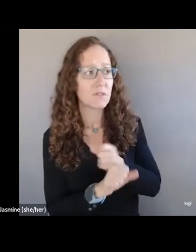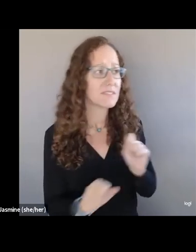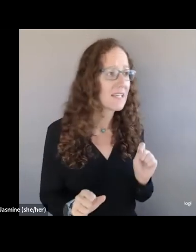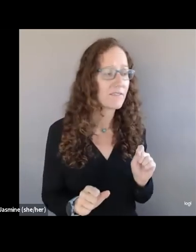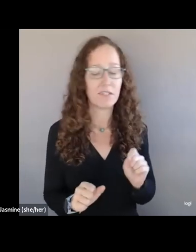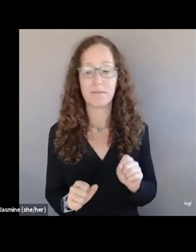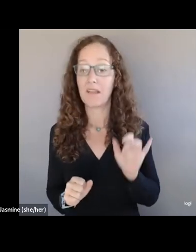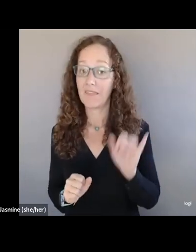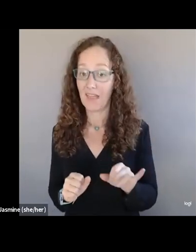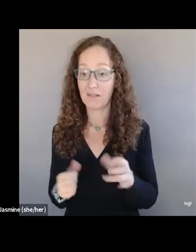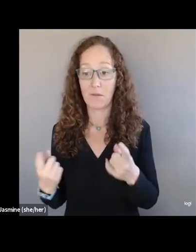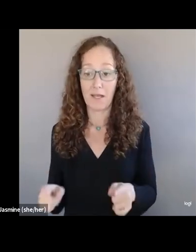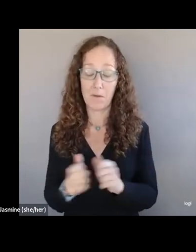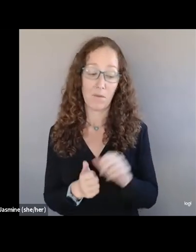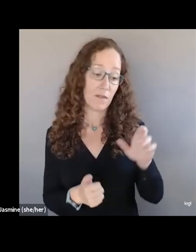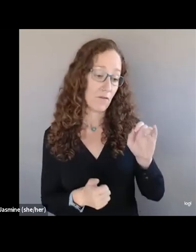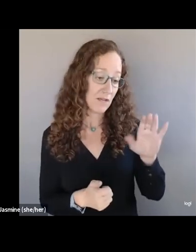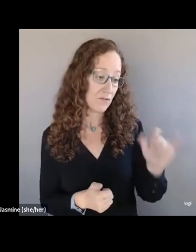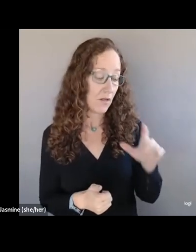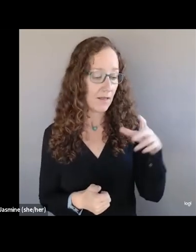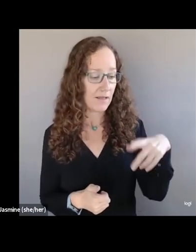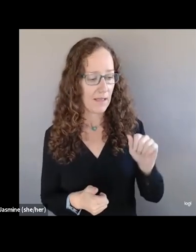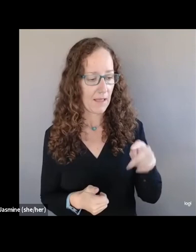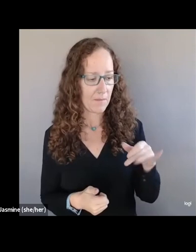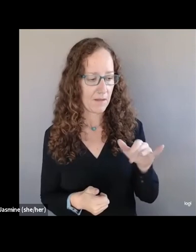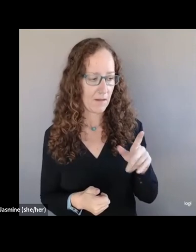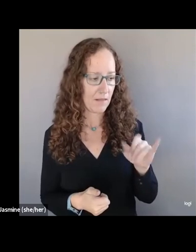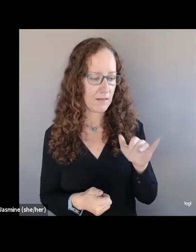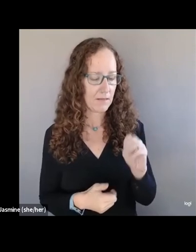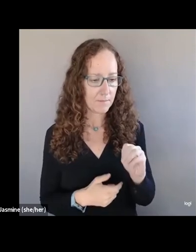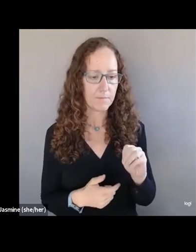in which racism and class stratification intersect to